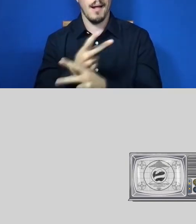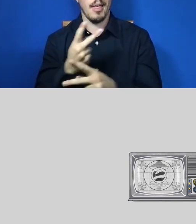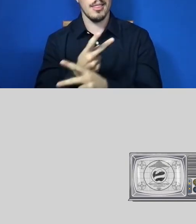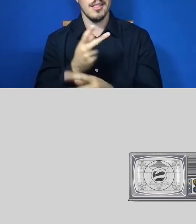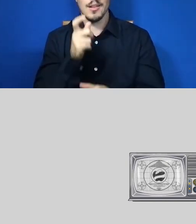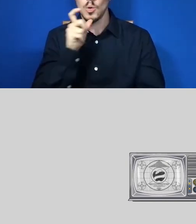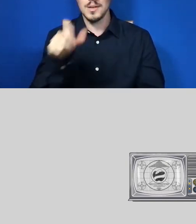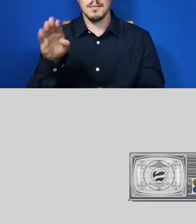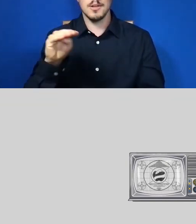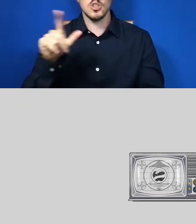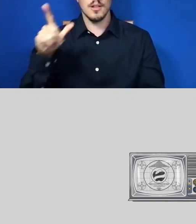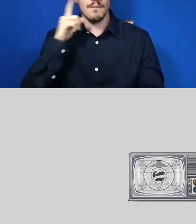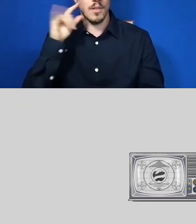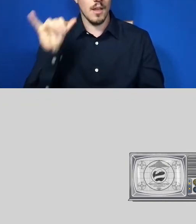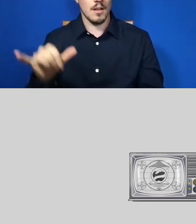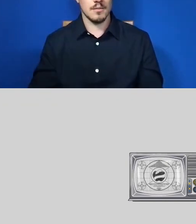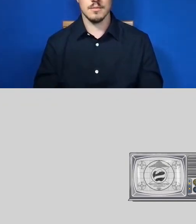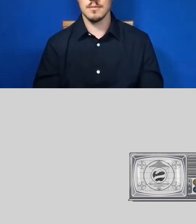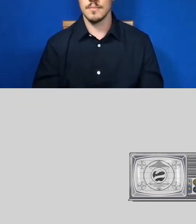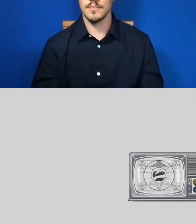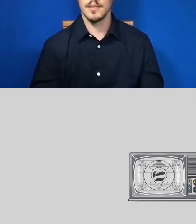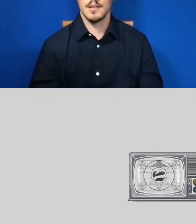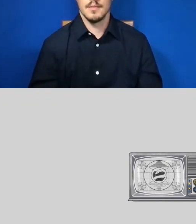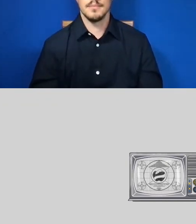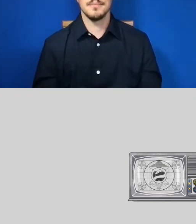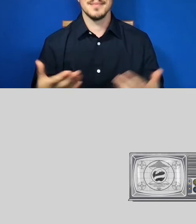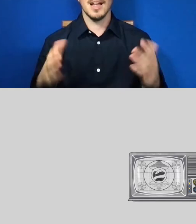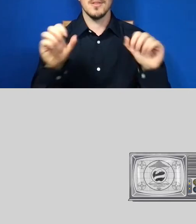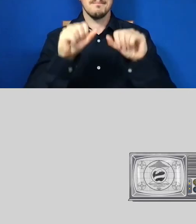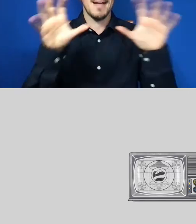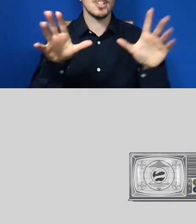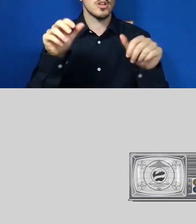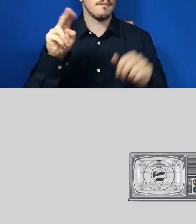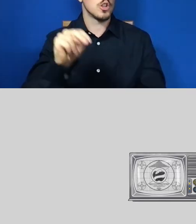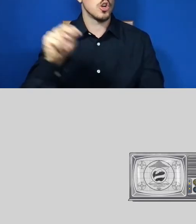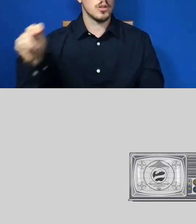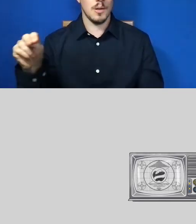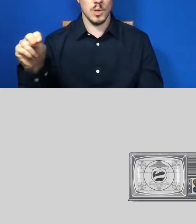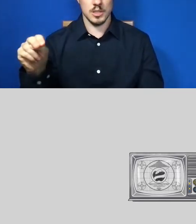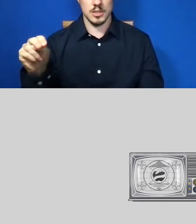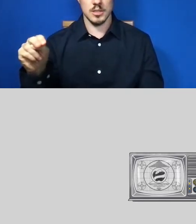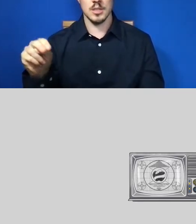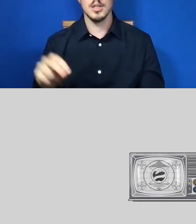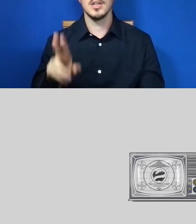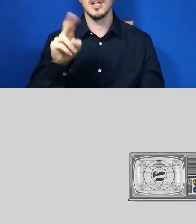you don't need machine learning for that. Now let's take a look at the magic of neural networks.